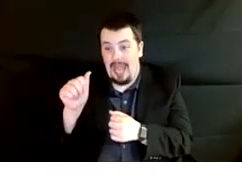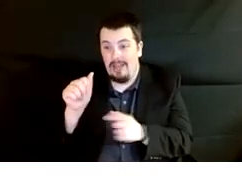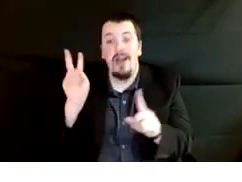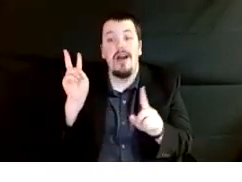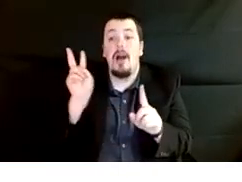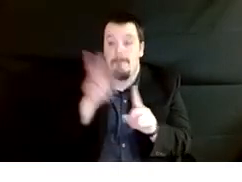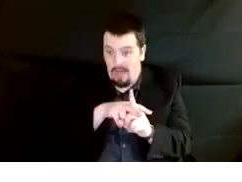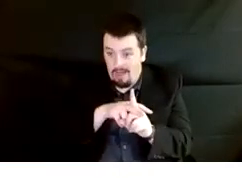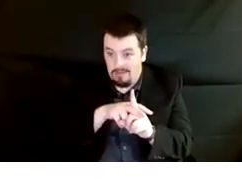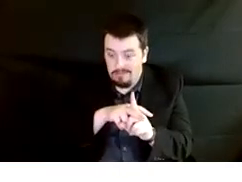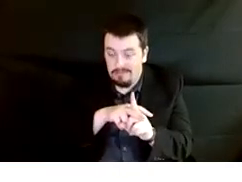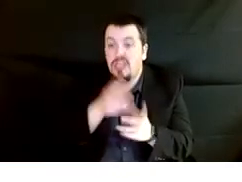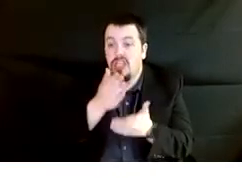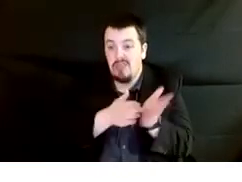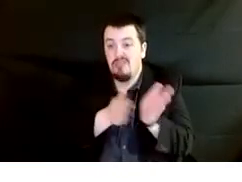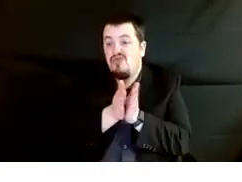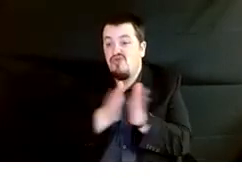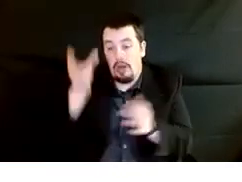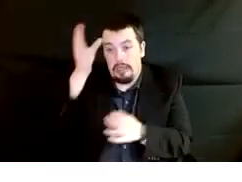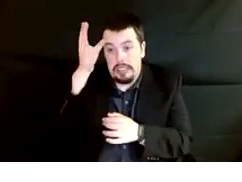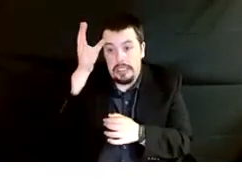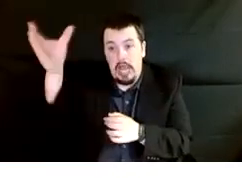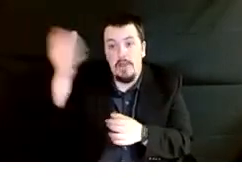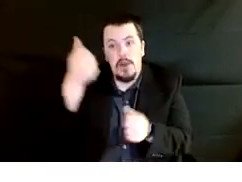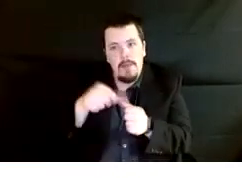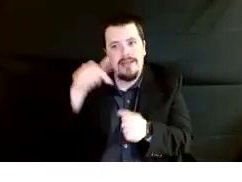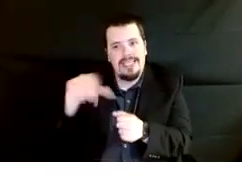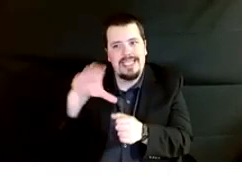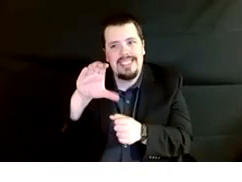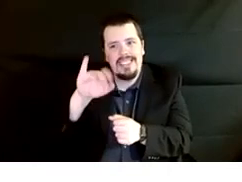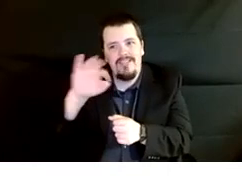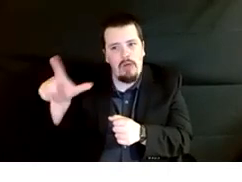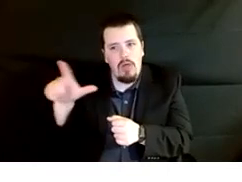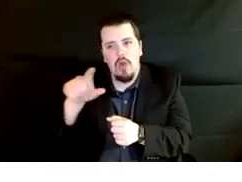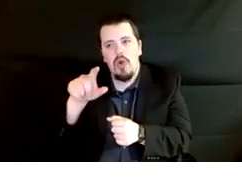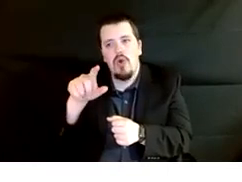there are some general concepts remember, it's a civil rights law and it's about non-discrimination,